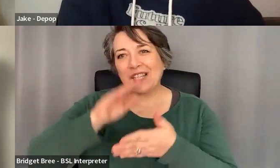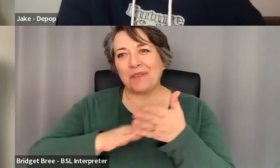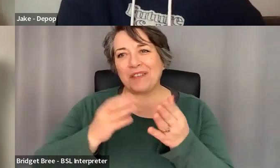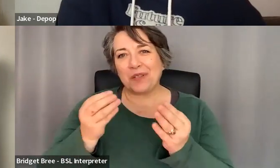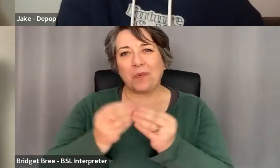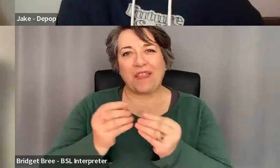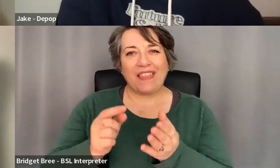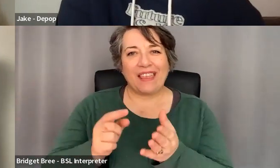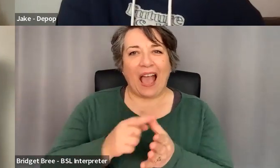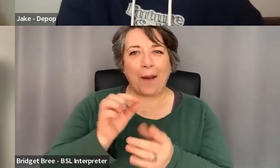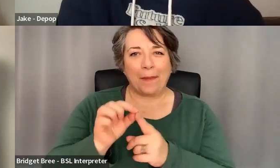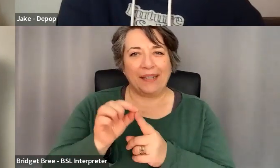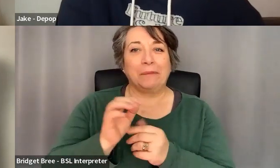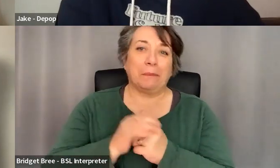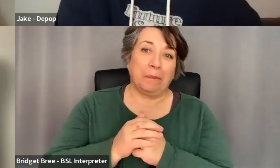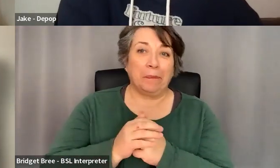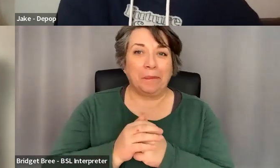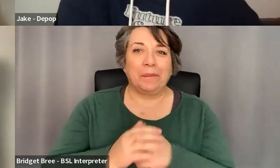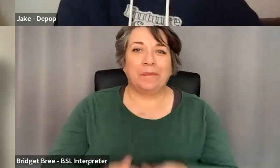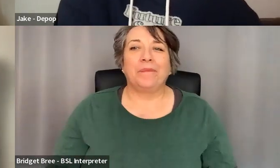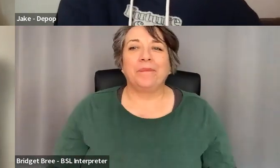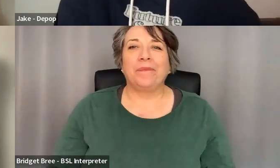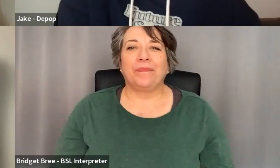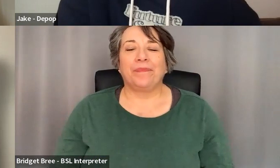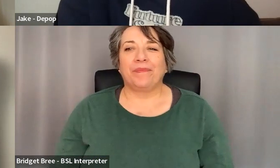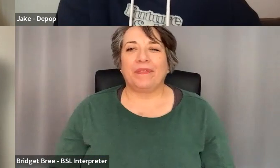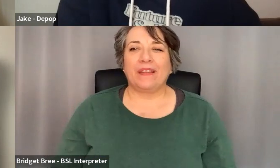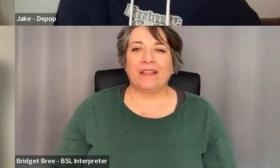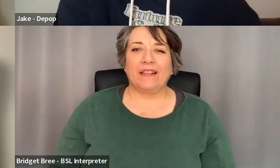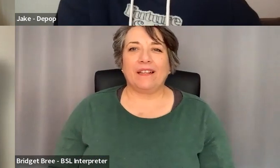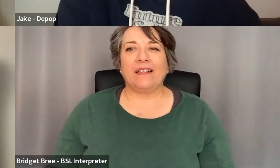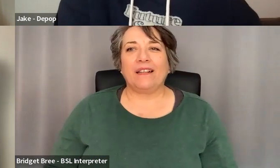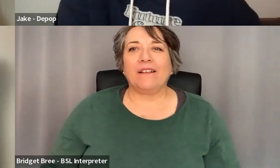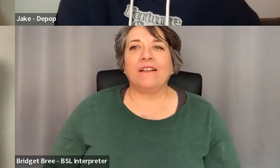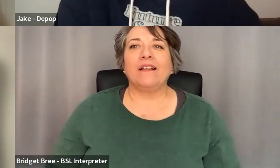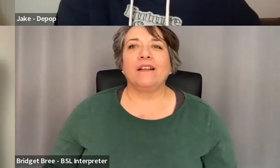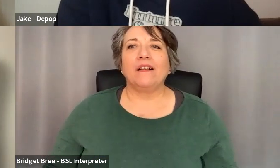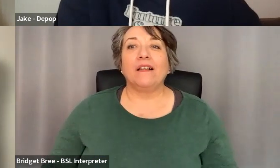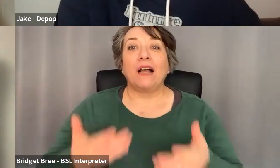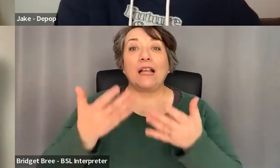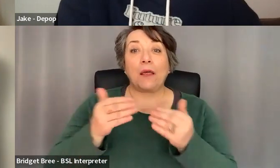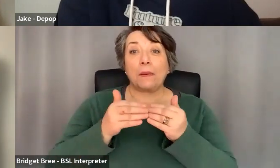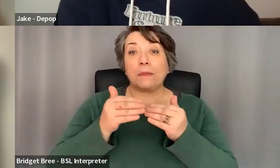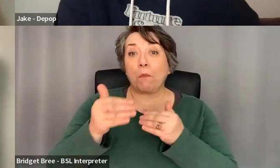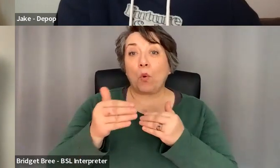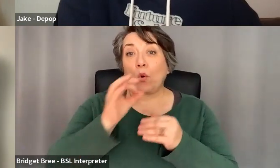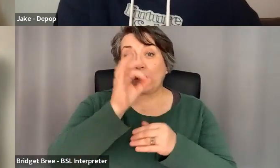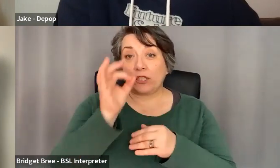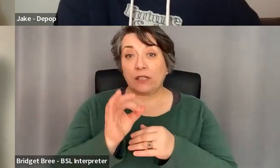into the office sounds like a person has taken that on board and using it as part of a - their experience with Which is brilliant. the app. I think that's it for questions. Now, now, Lee. So.